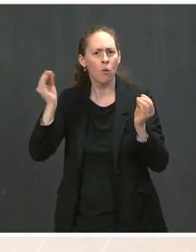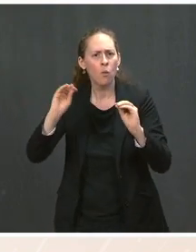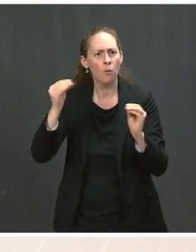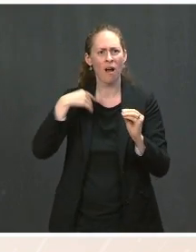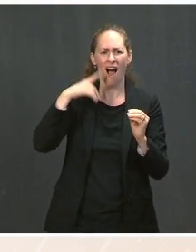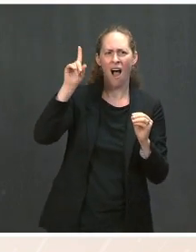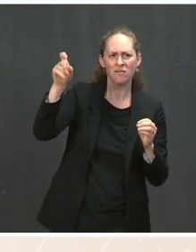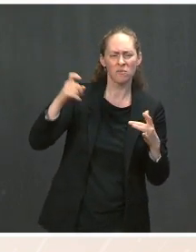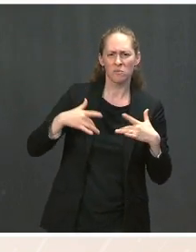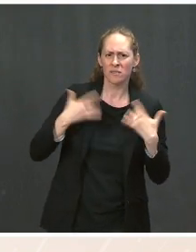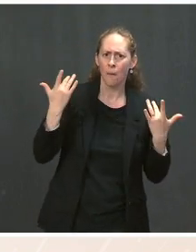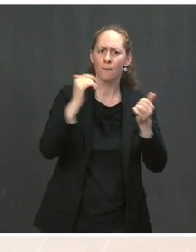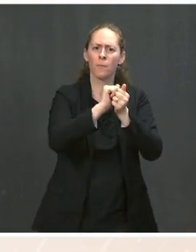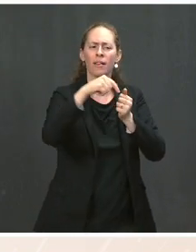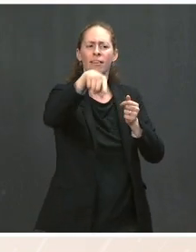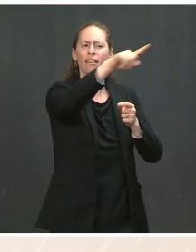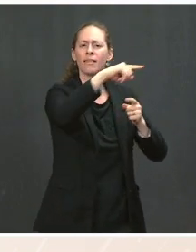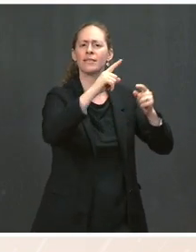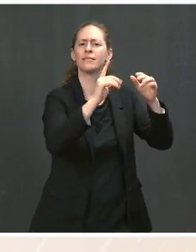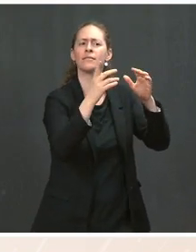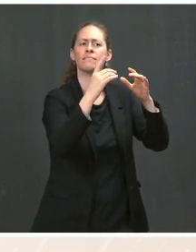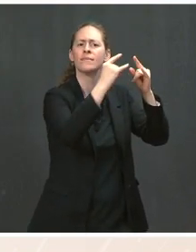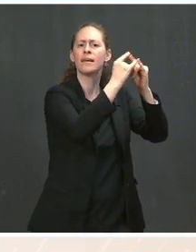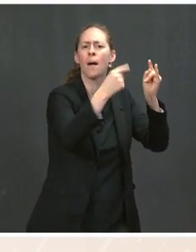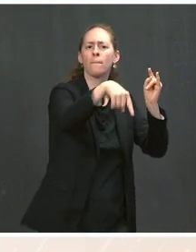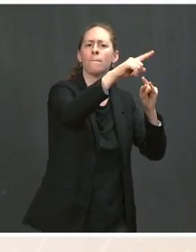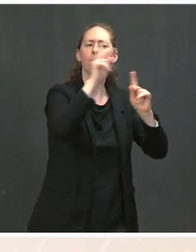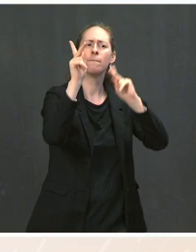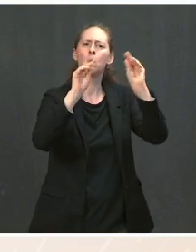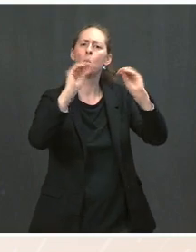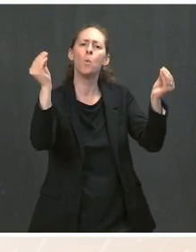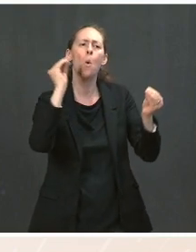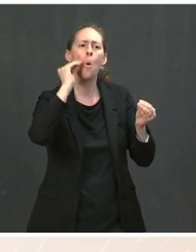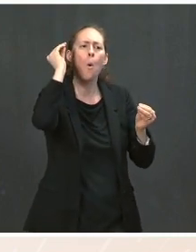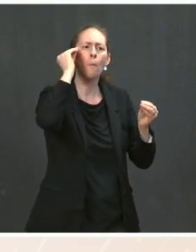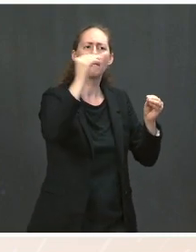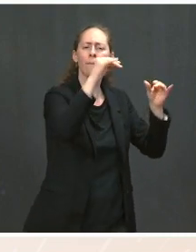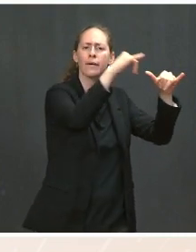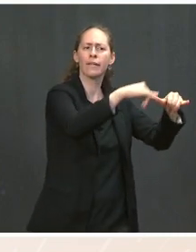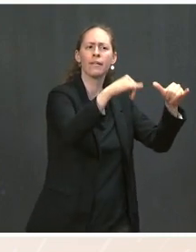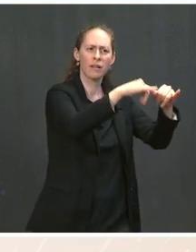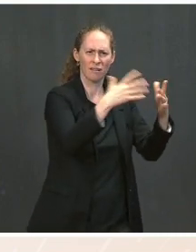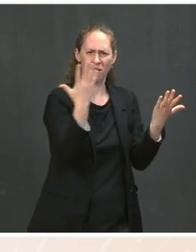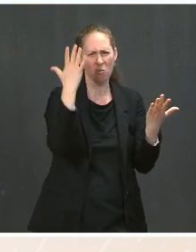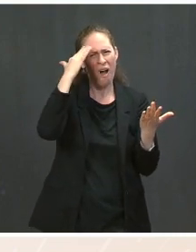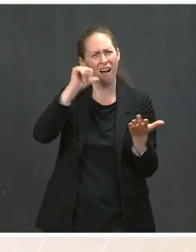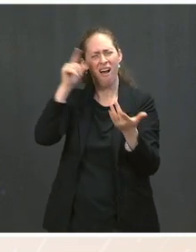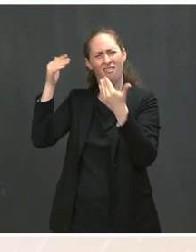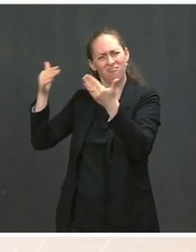Are there actual, tangible reasons why this has not been signed yet? Ms. Psaki: Well, I can assure you and I can assure anyone who has concerns